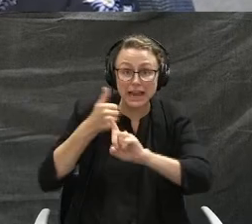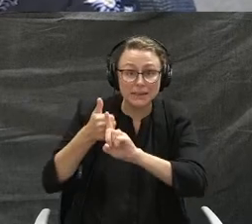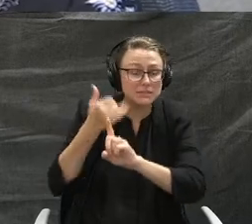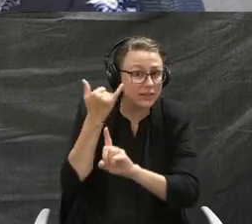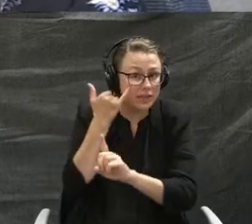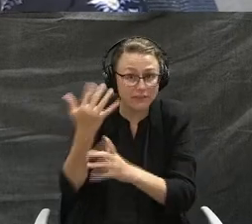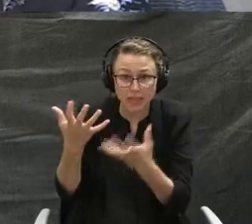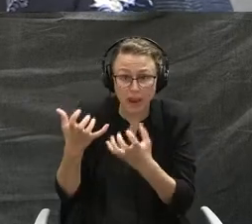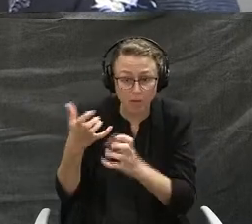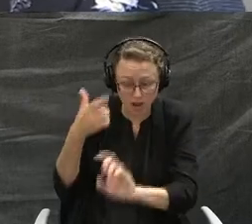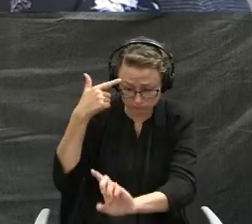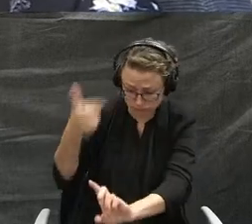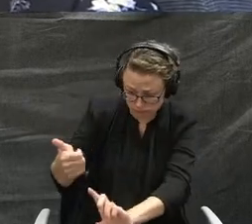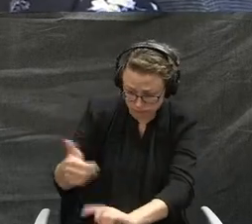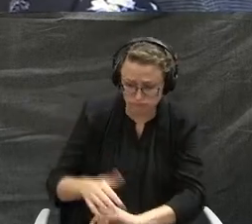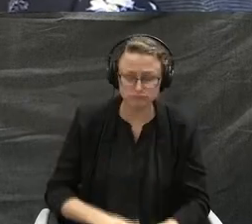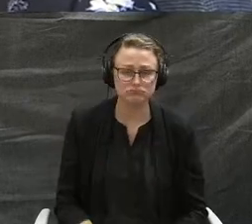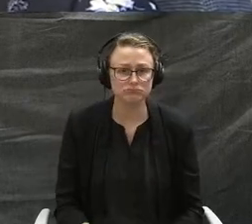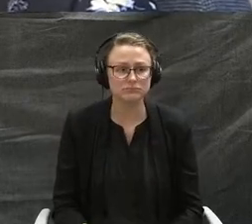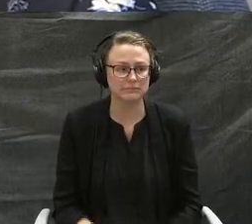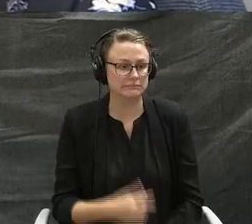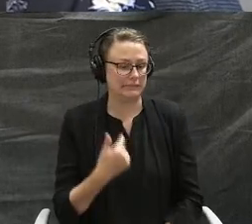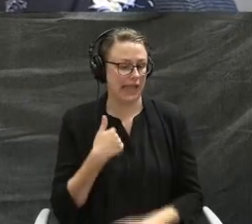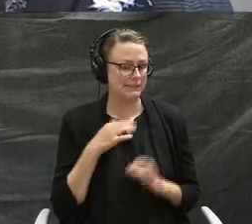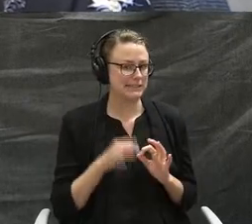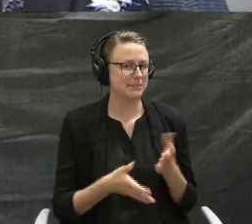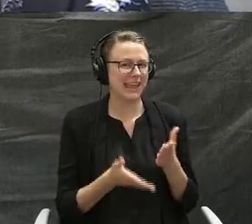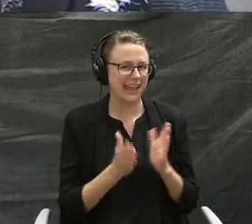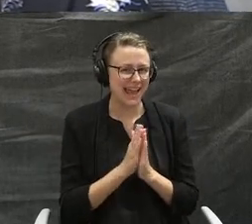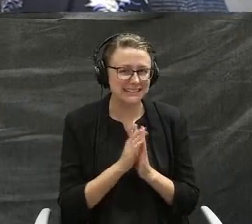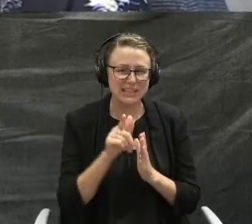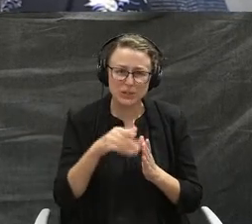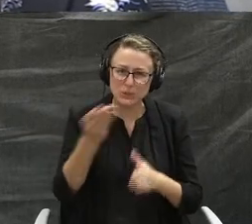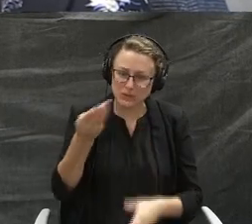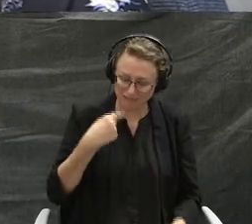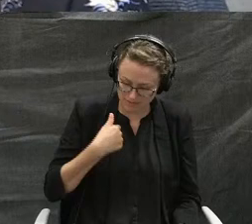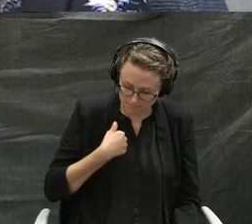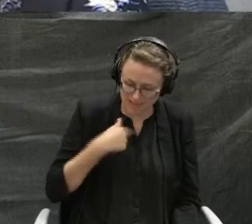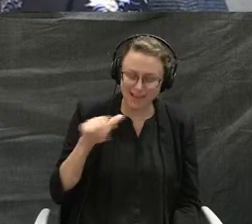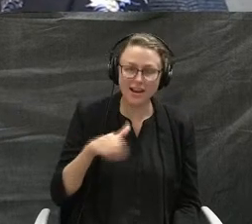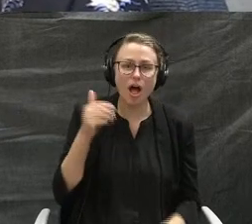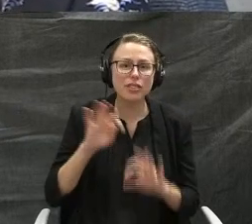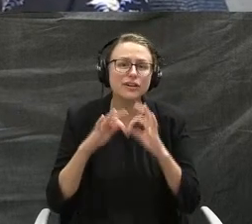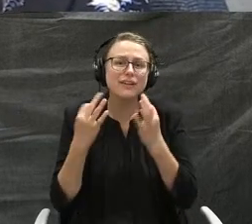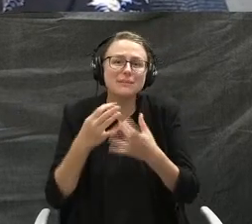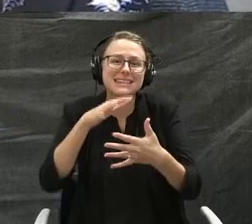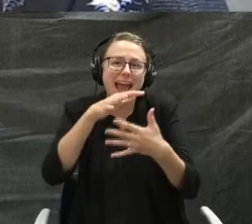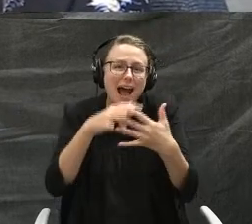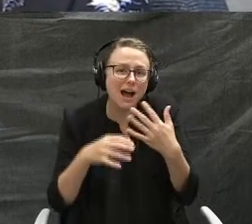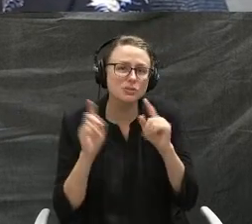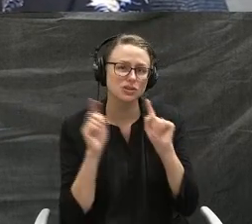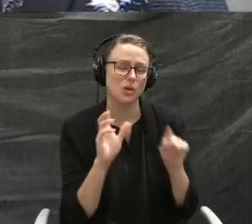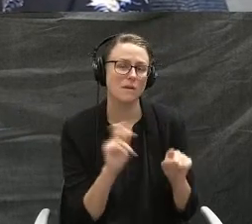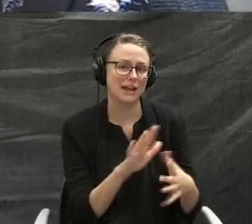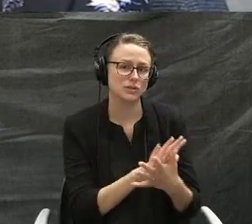do. I am simply asking that you give me another families the option to go back to school. Please do not take that choice